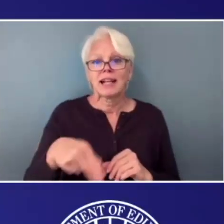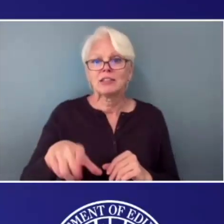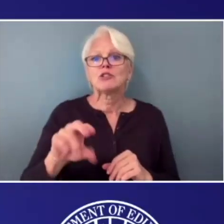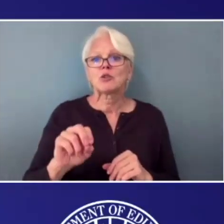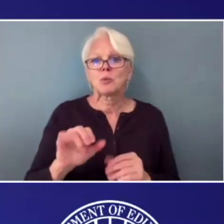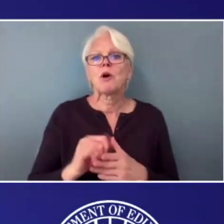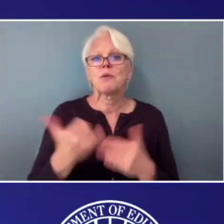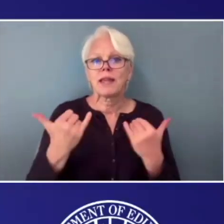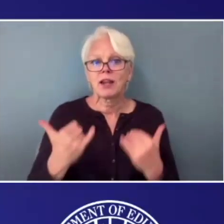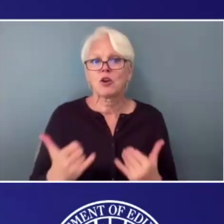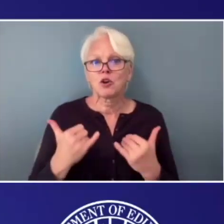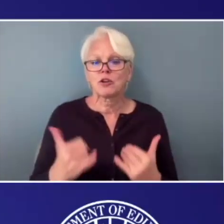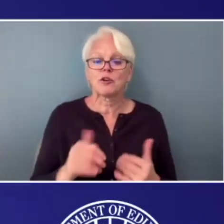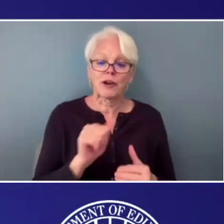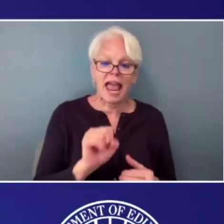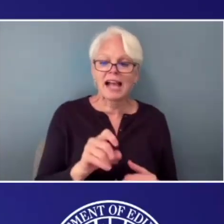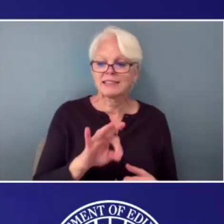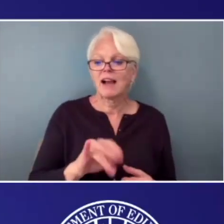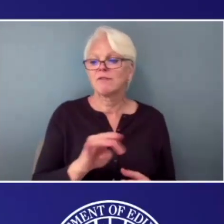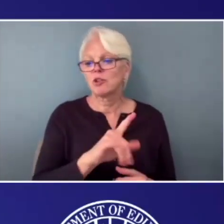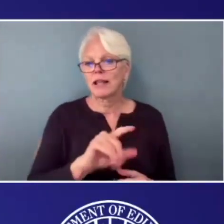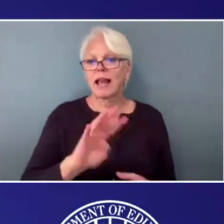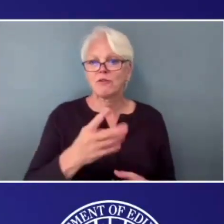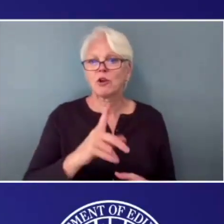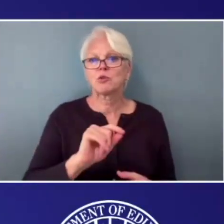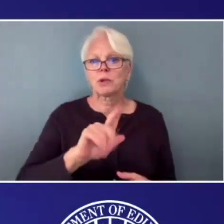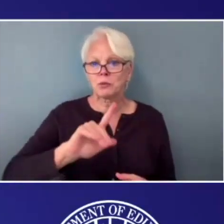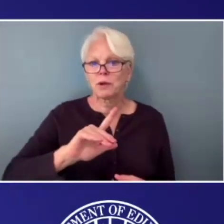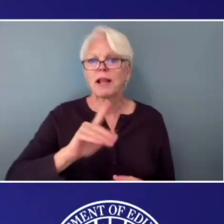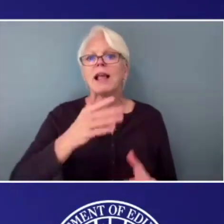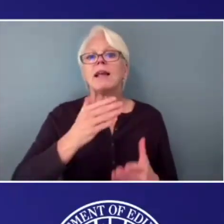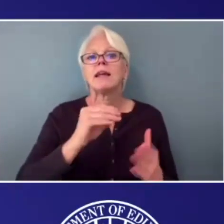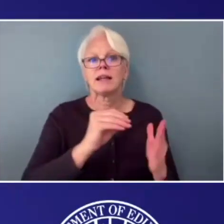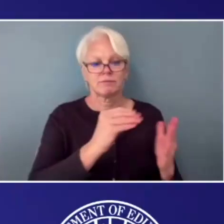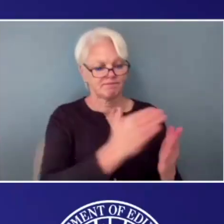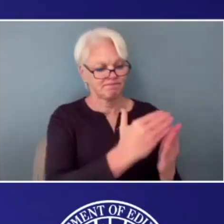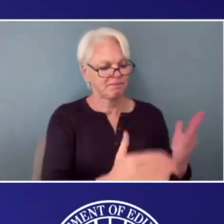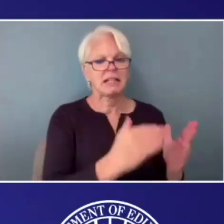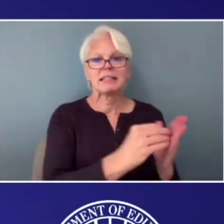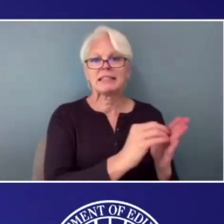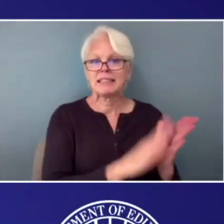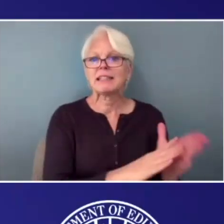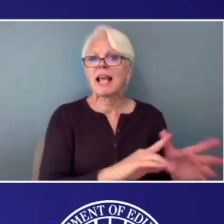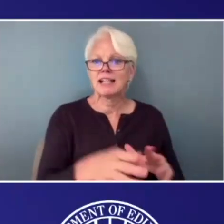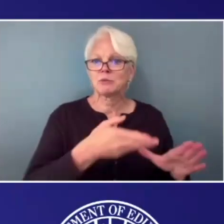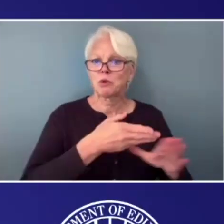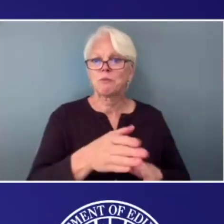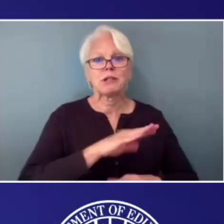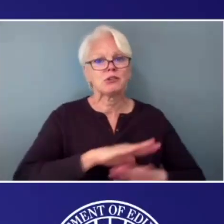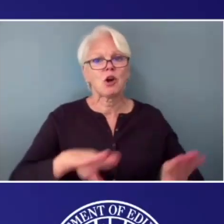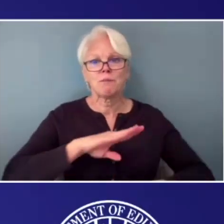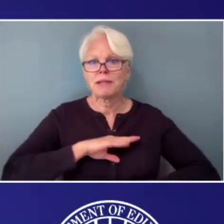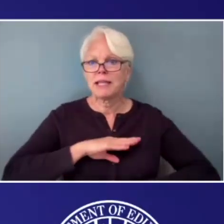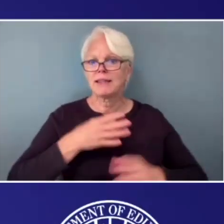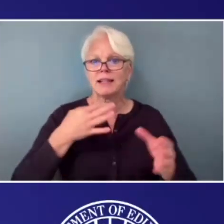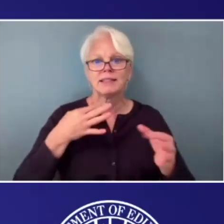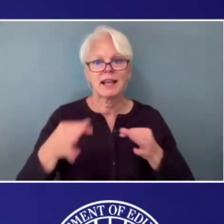or as of July 4, 2025, listed as professional, but don't meet the definition of number one Romanette two.